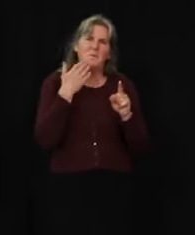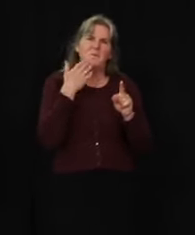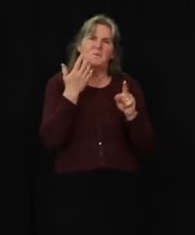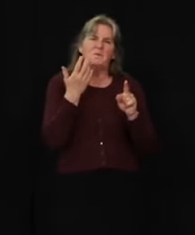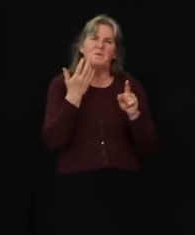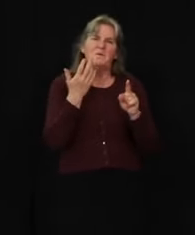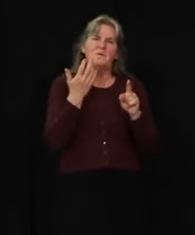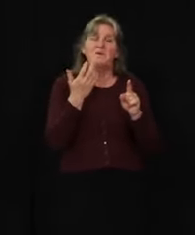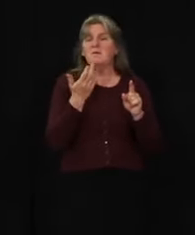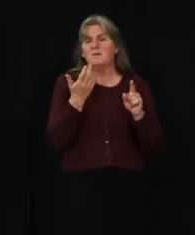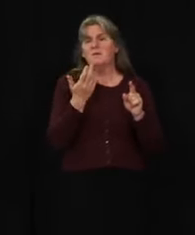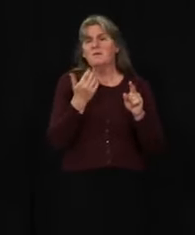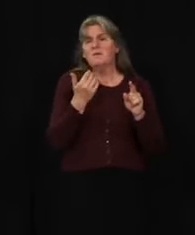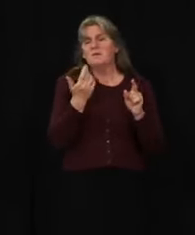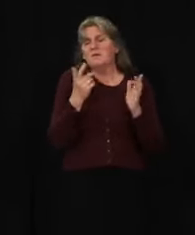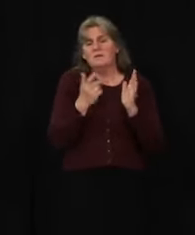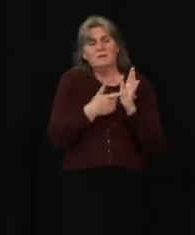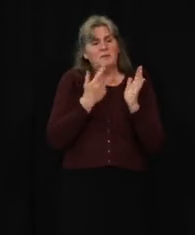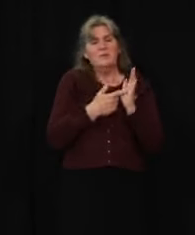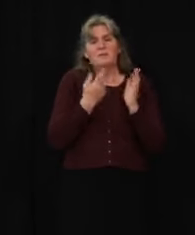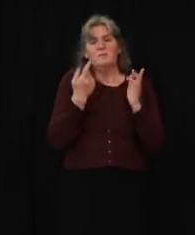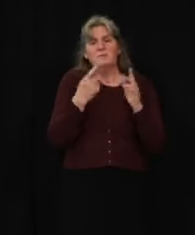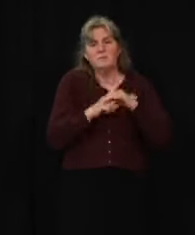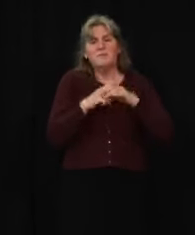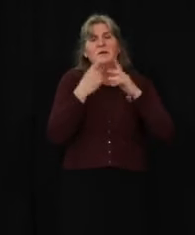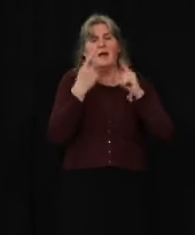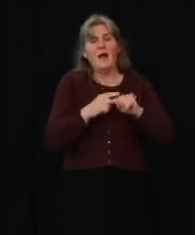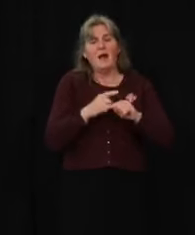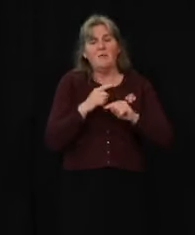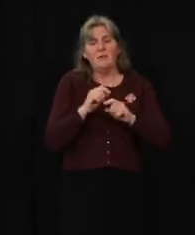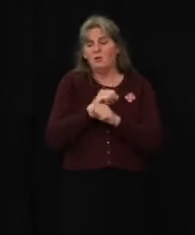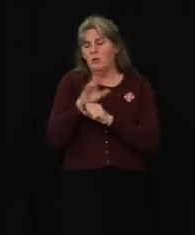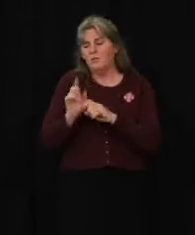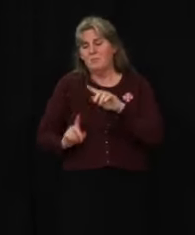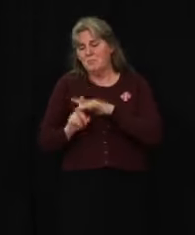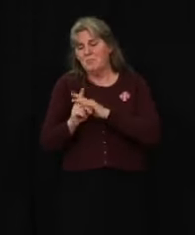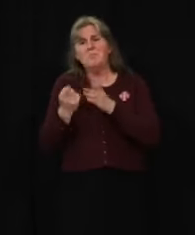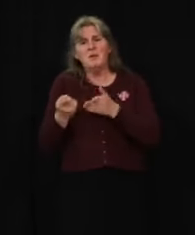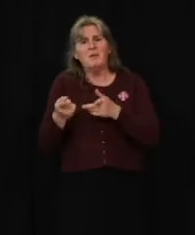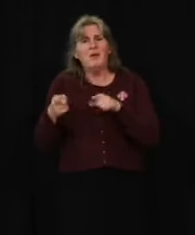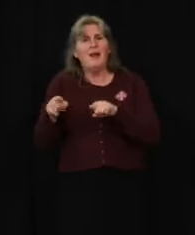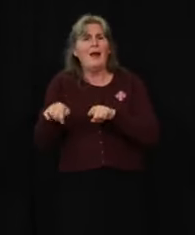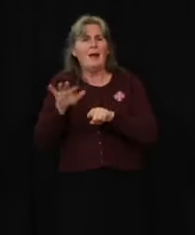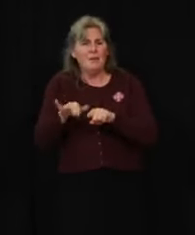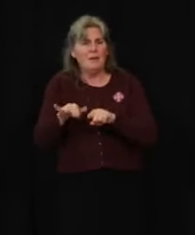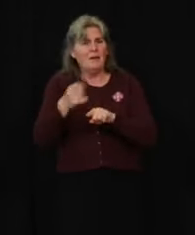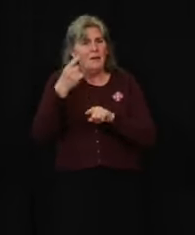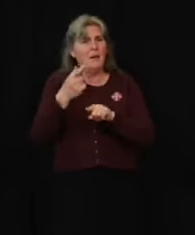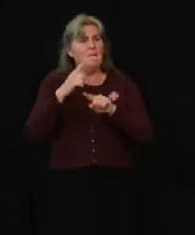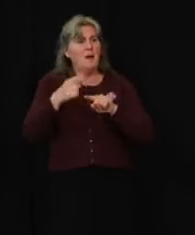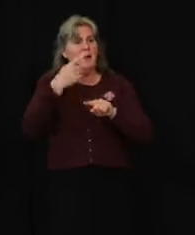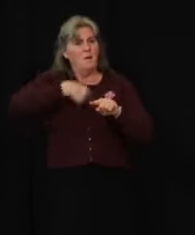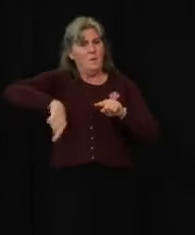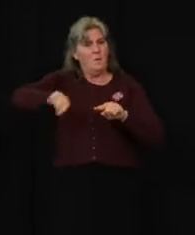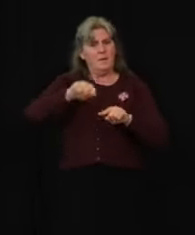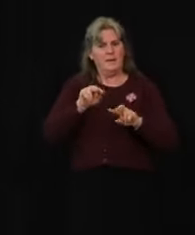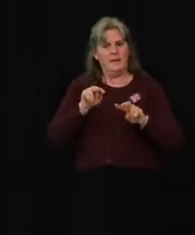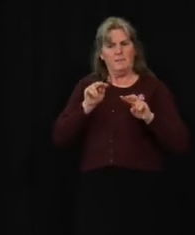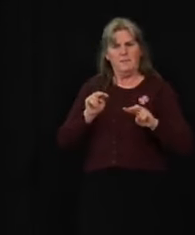are based on consultations with other agencies or departments. So an example is a lot of the